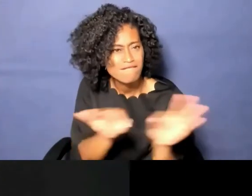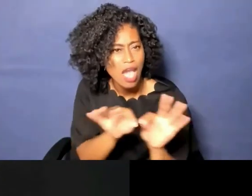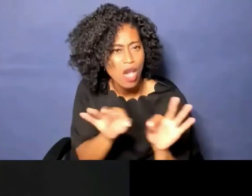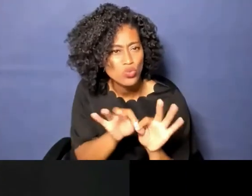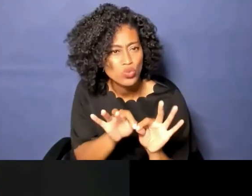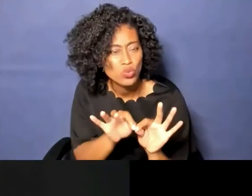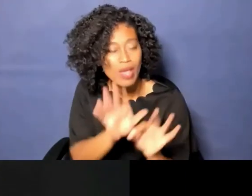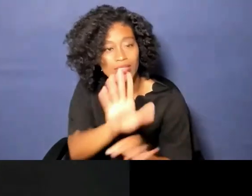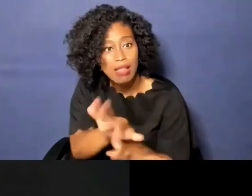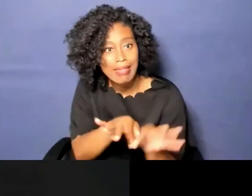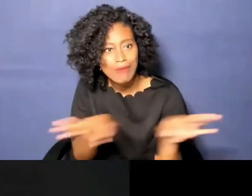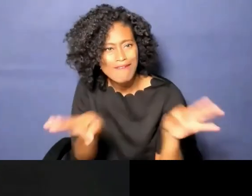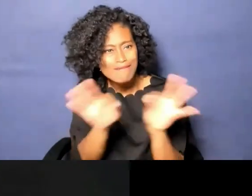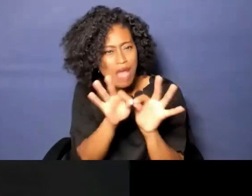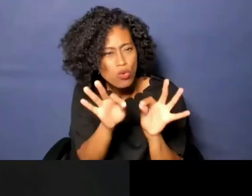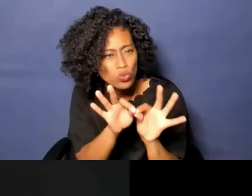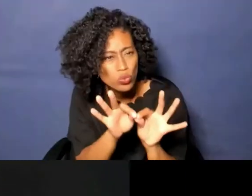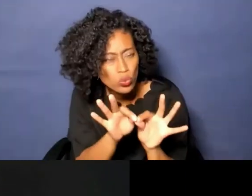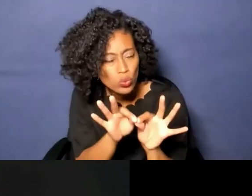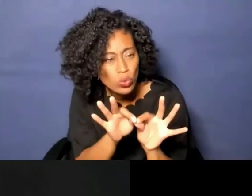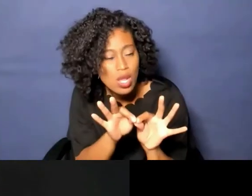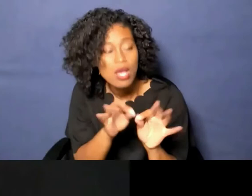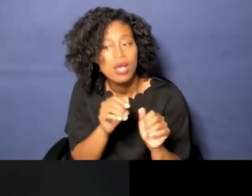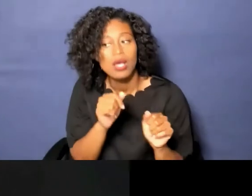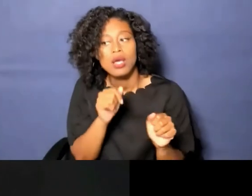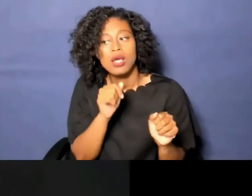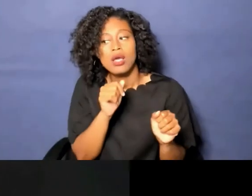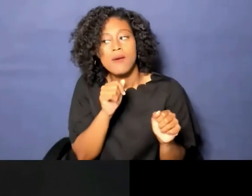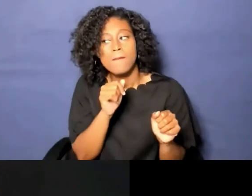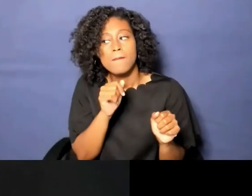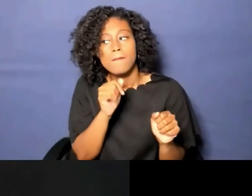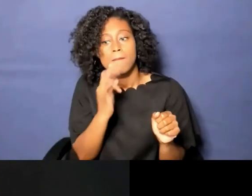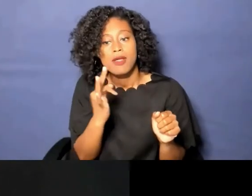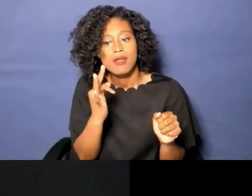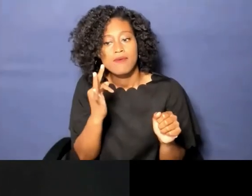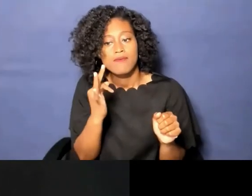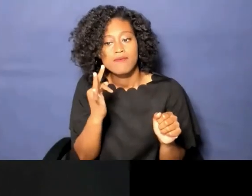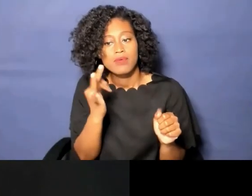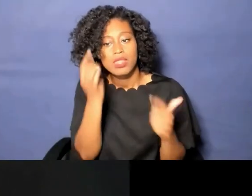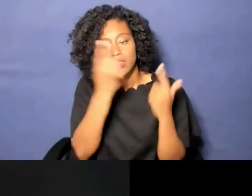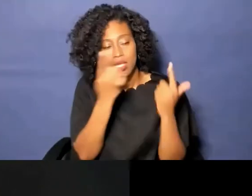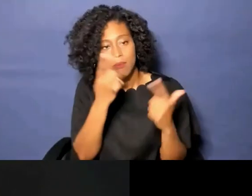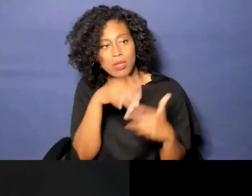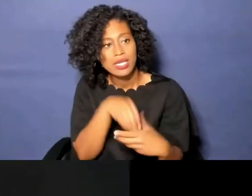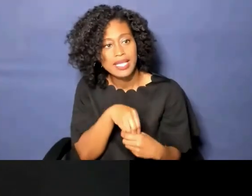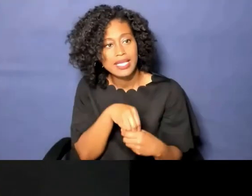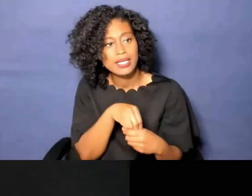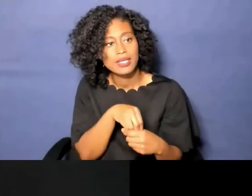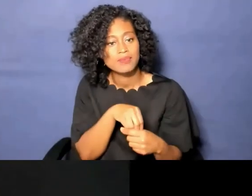And, so, as we think about it, as we are engaging in these cultures sustaining practices,